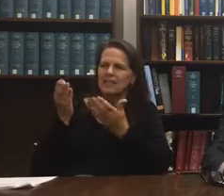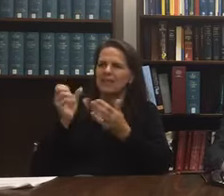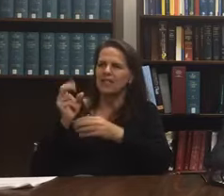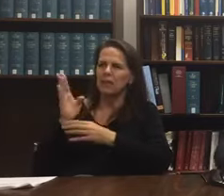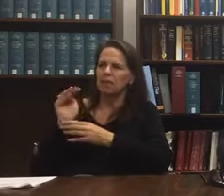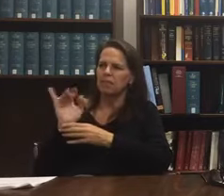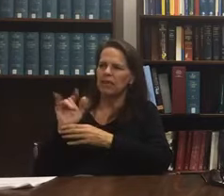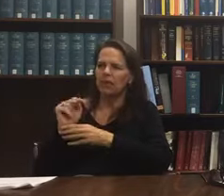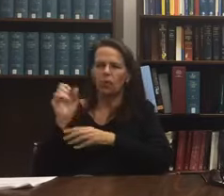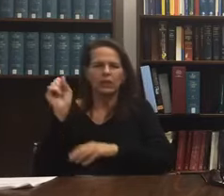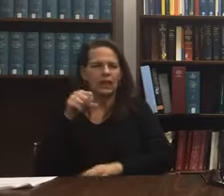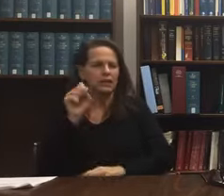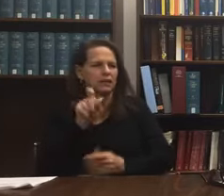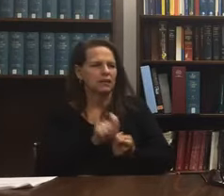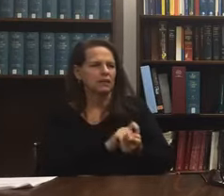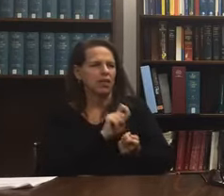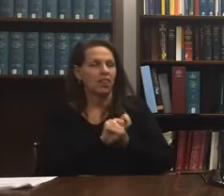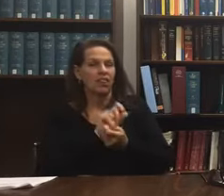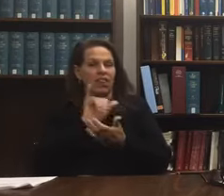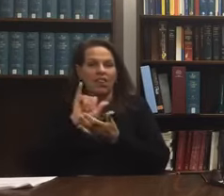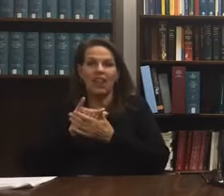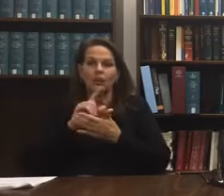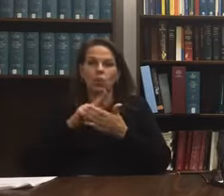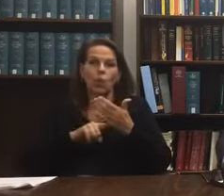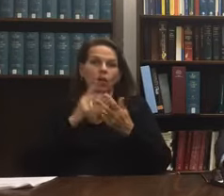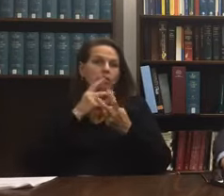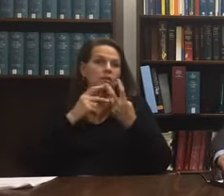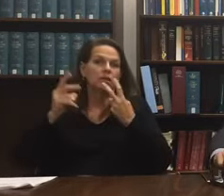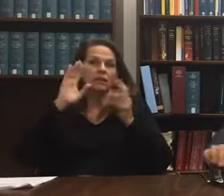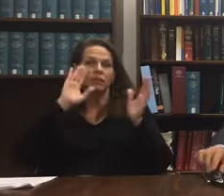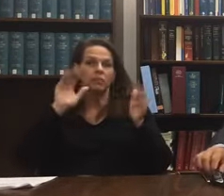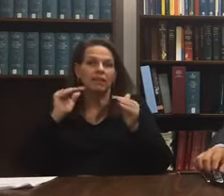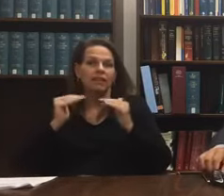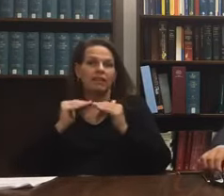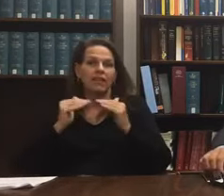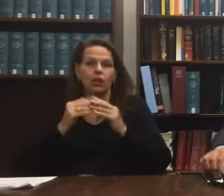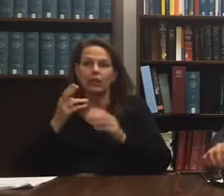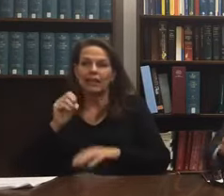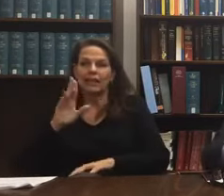so that's sort of what to expect in a fair hearing sort of the basics and then